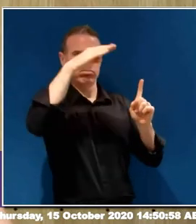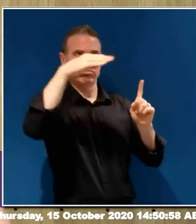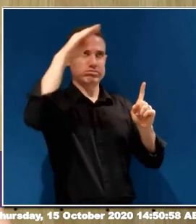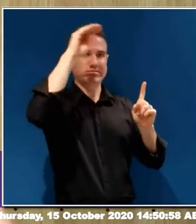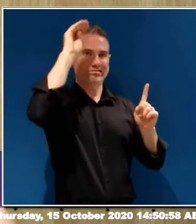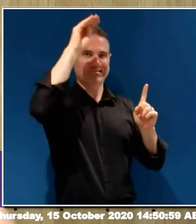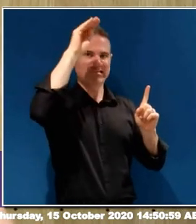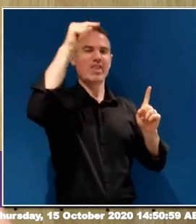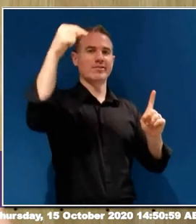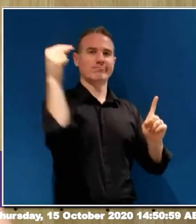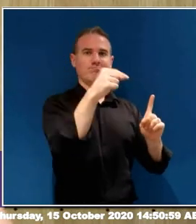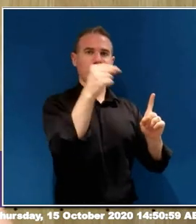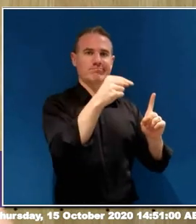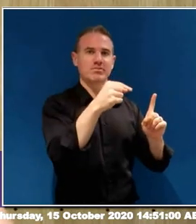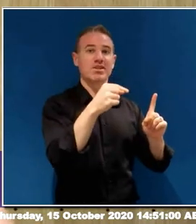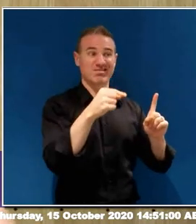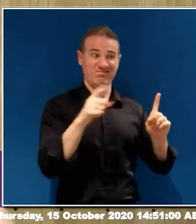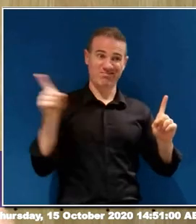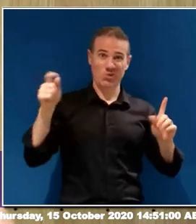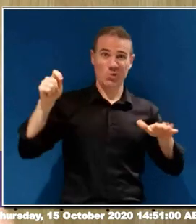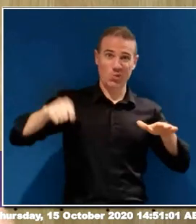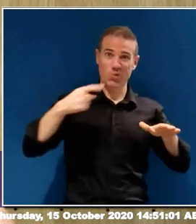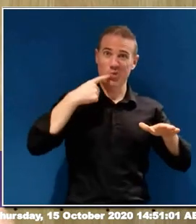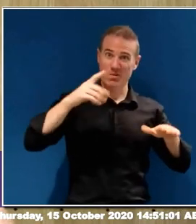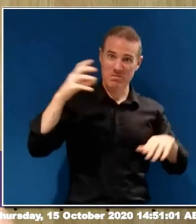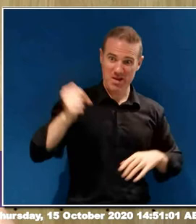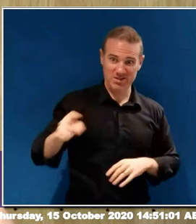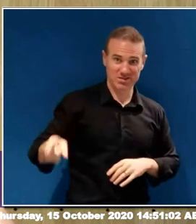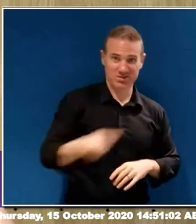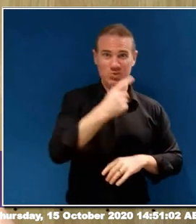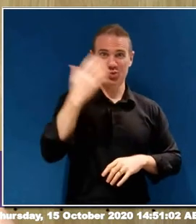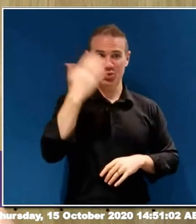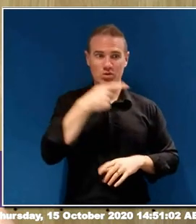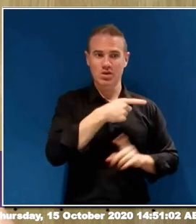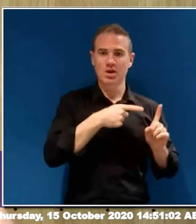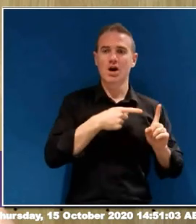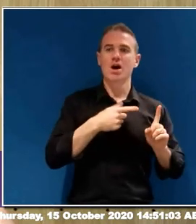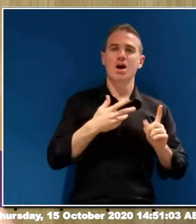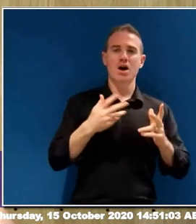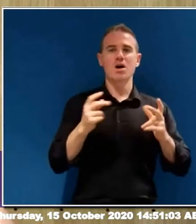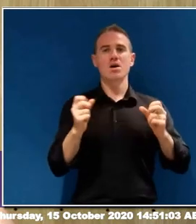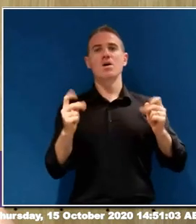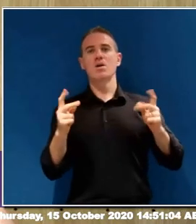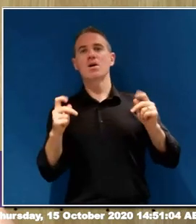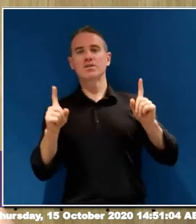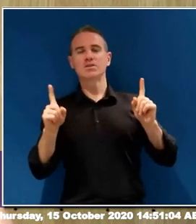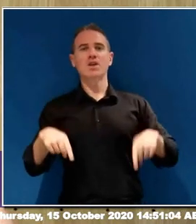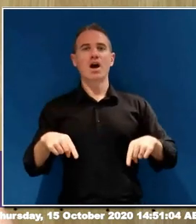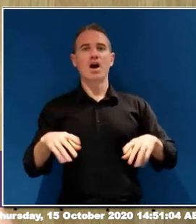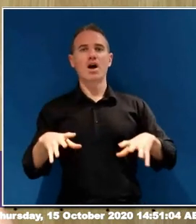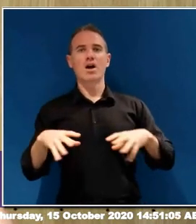started to agree, and then she said would only accept the child if he had